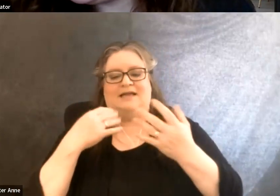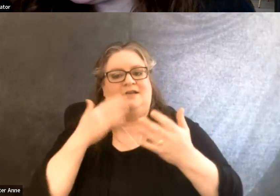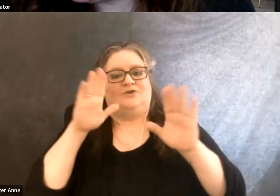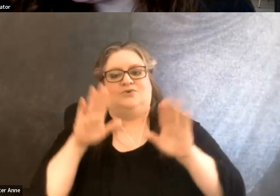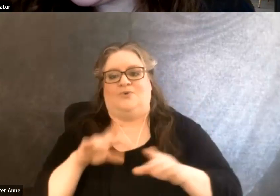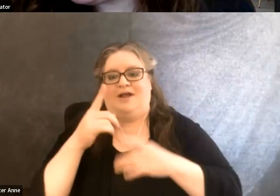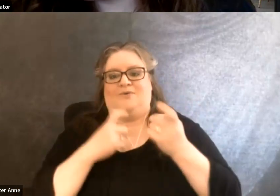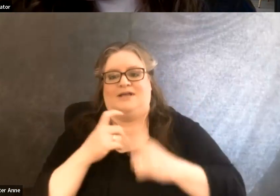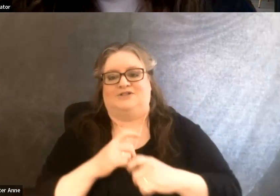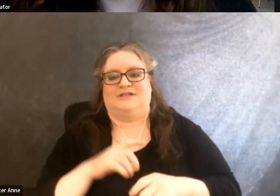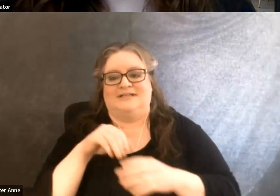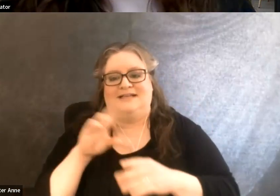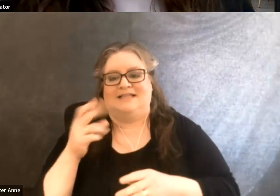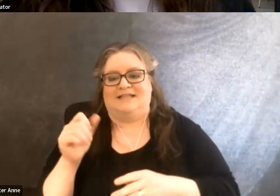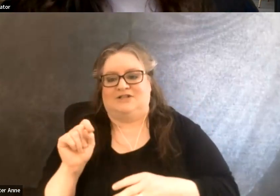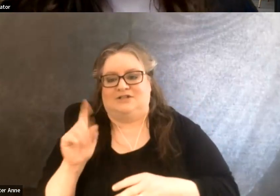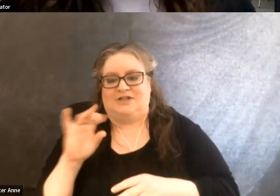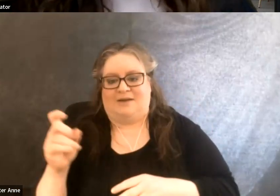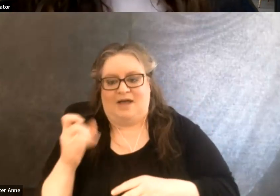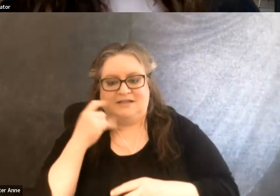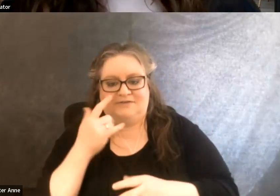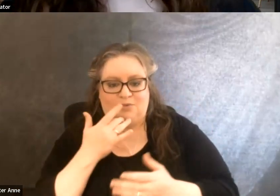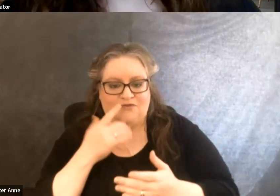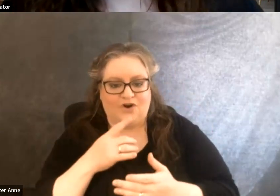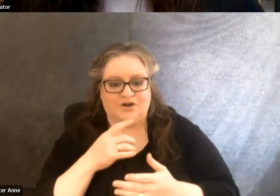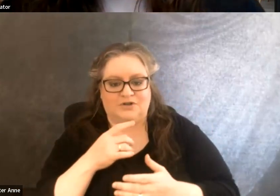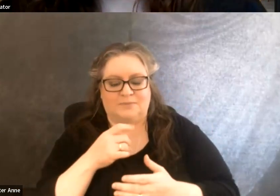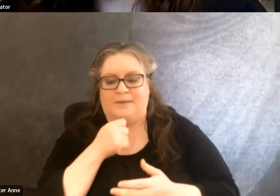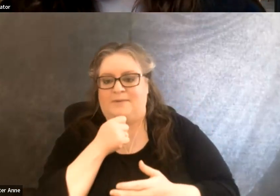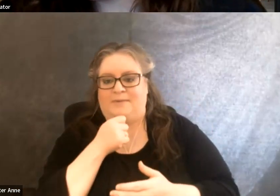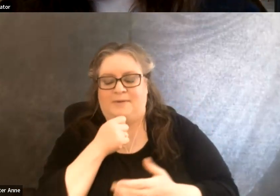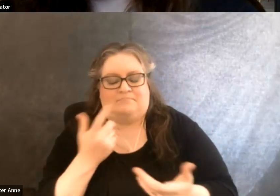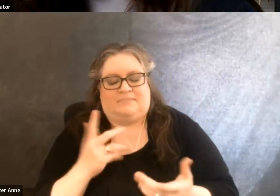in the chat box and if you prefer to unmute and ask a question, feel free.